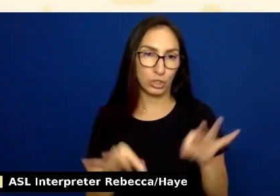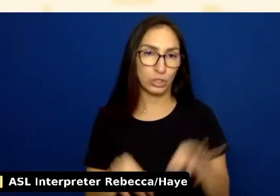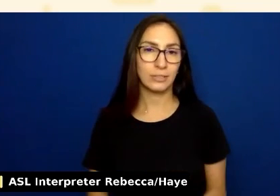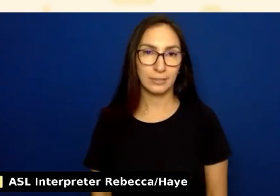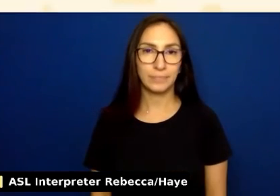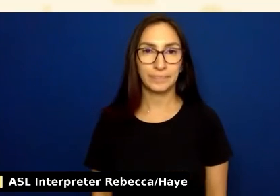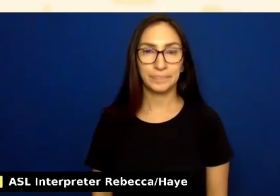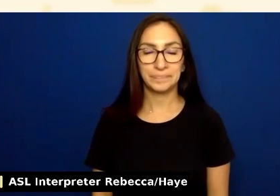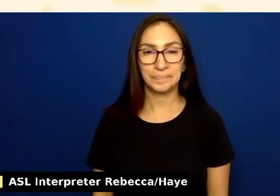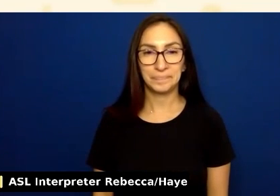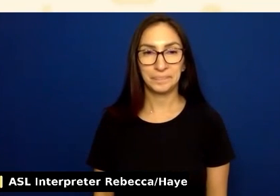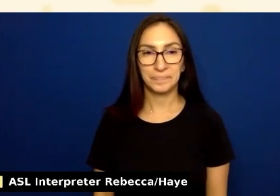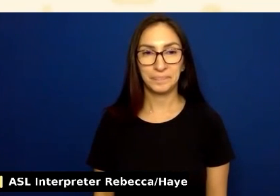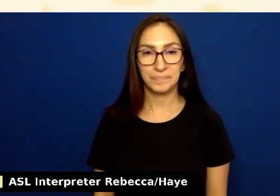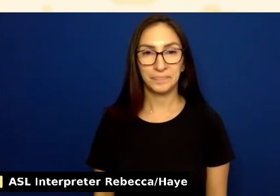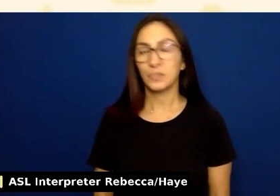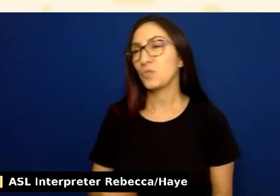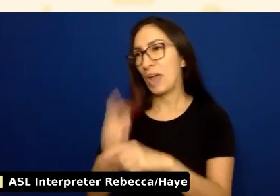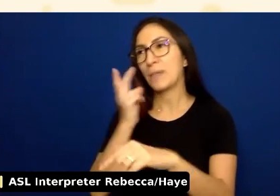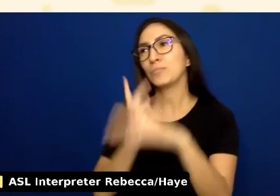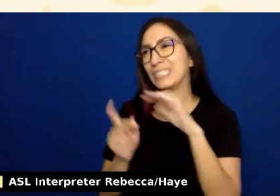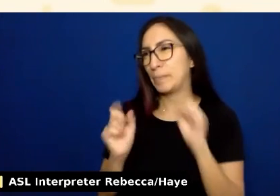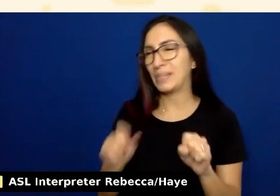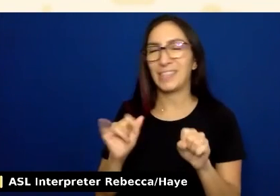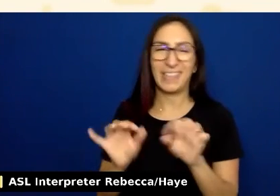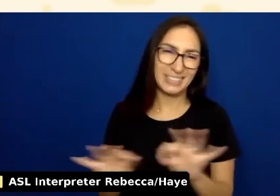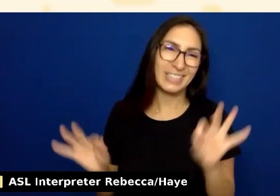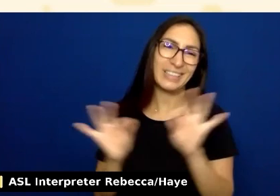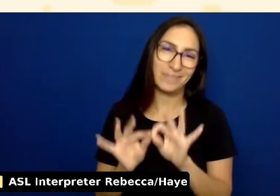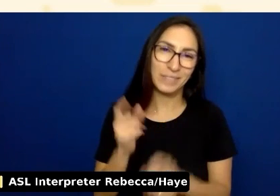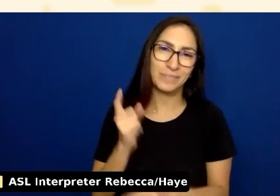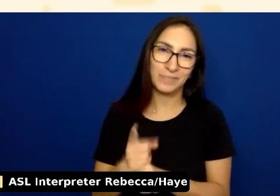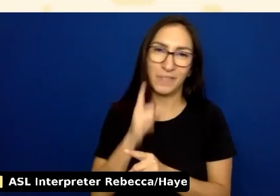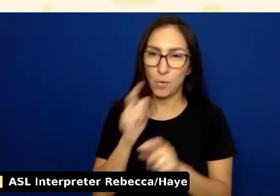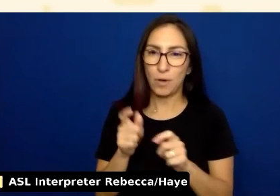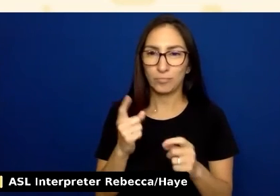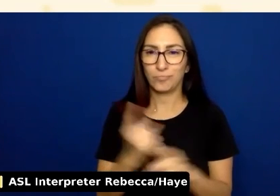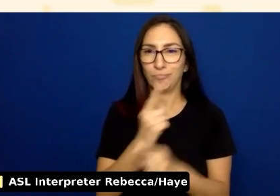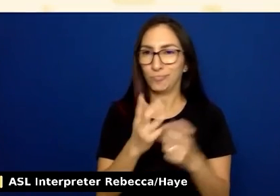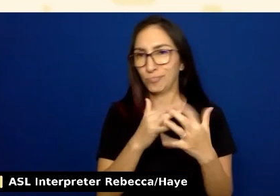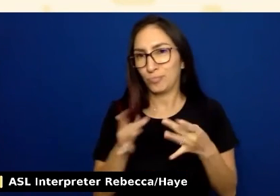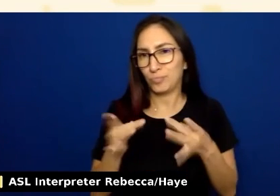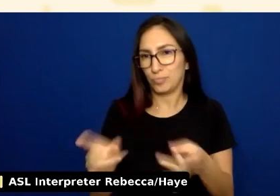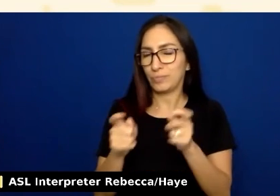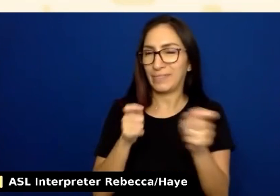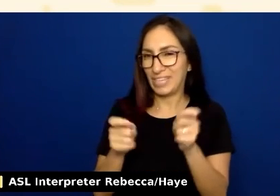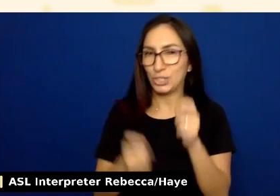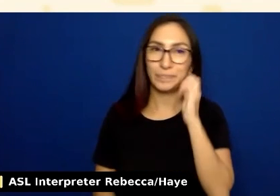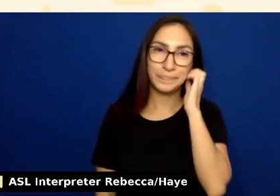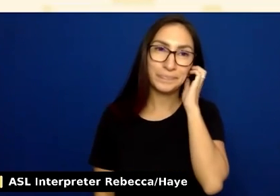Great, yes, predictability is definitely key when it comes to this sort of stuff. OK, so last question I have currently,